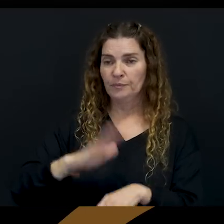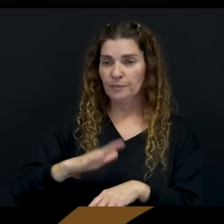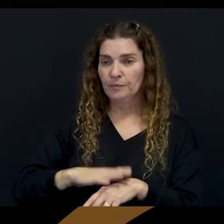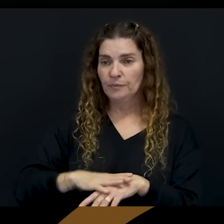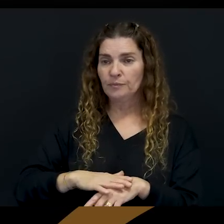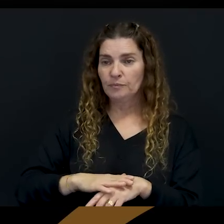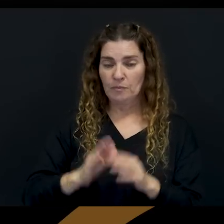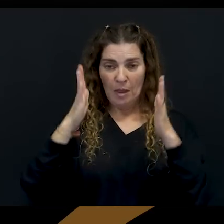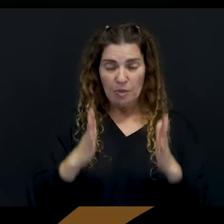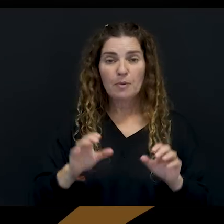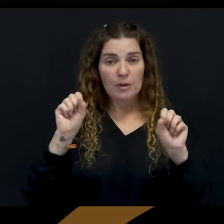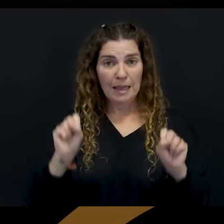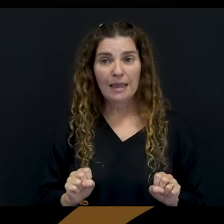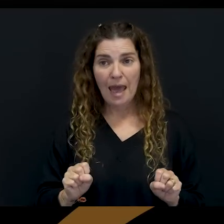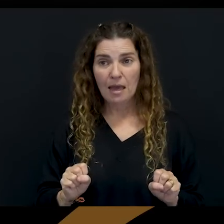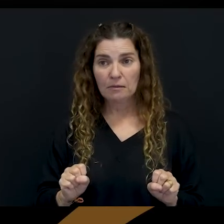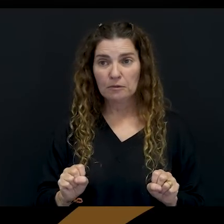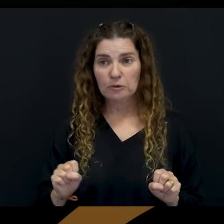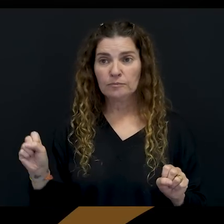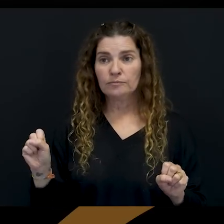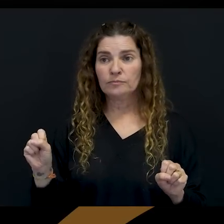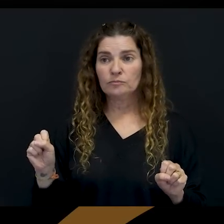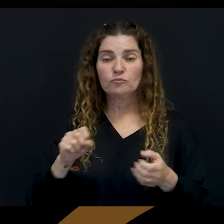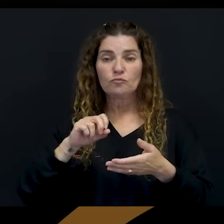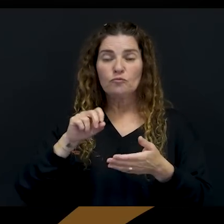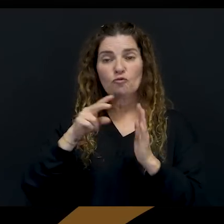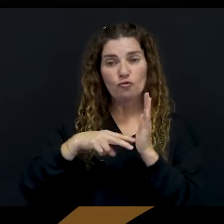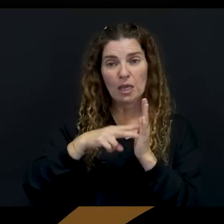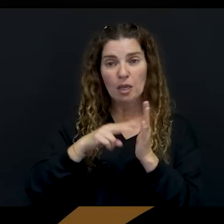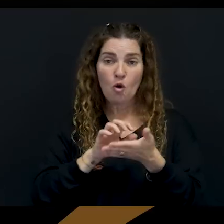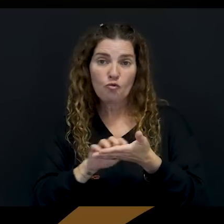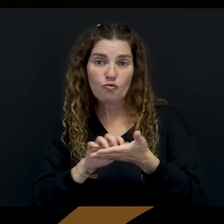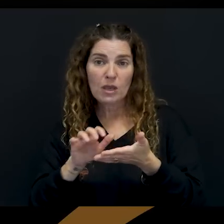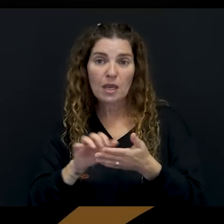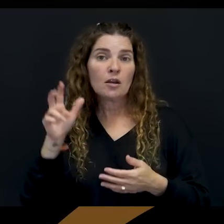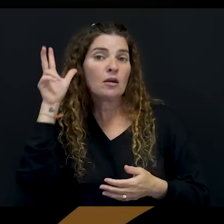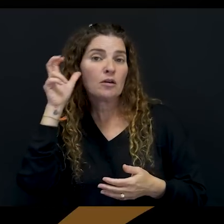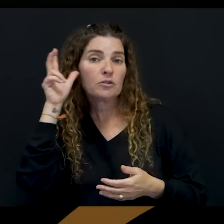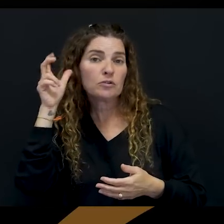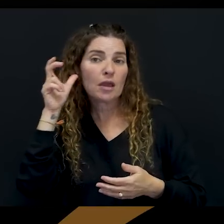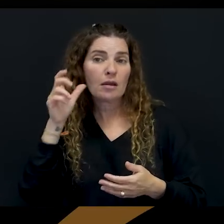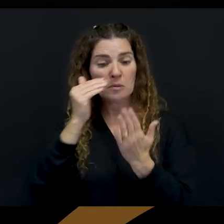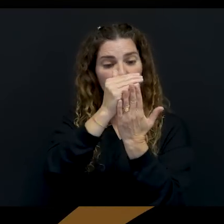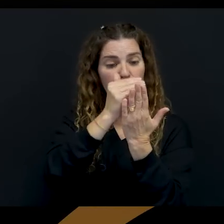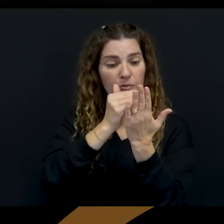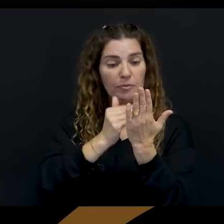allergen, and recycling information read aloud to them. As well as reading it on their device, using the device's accessibility tools